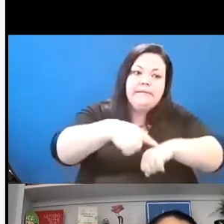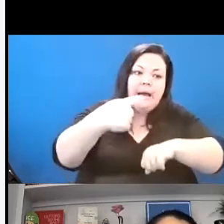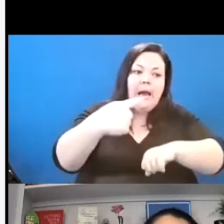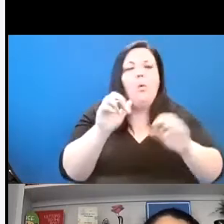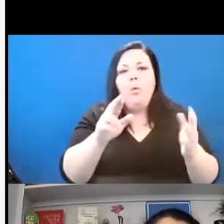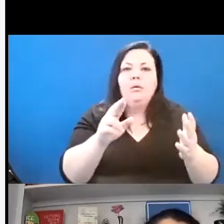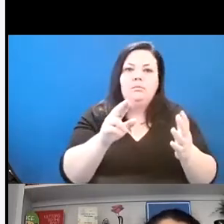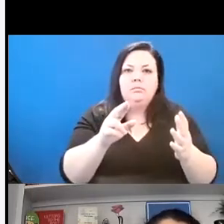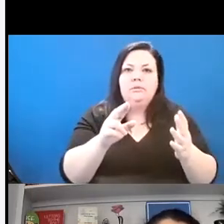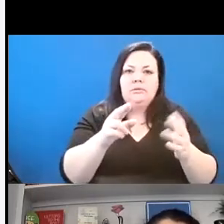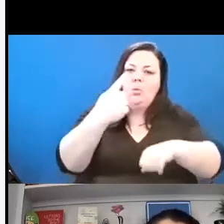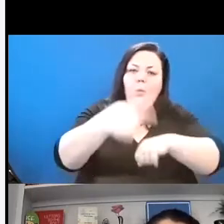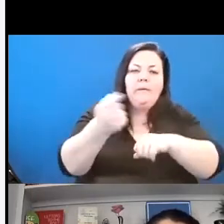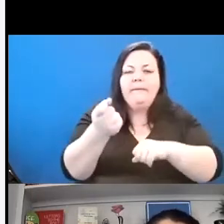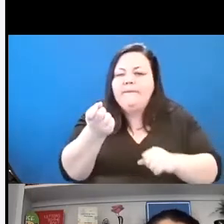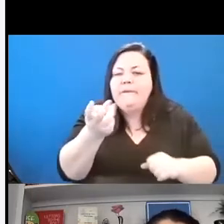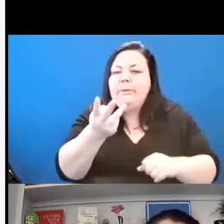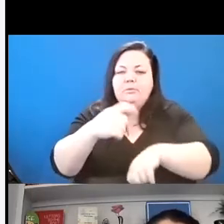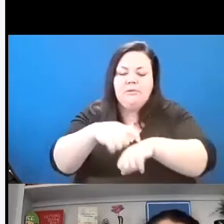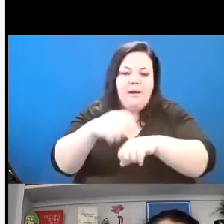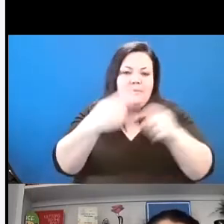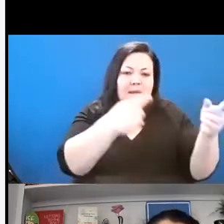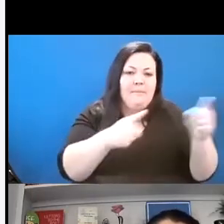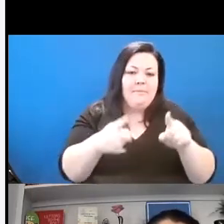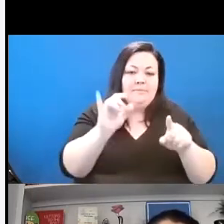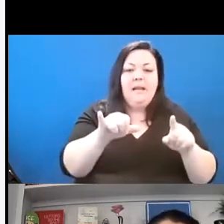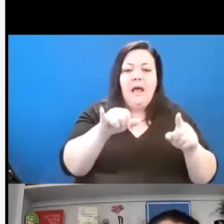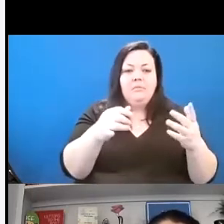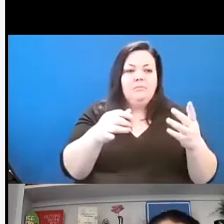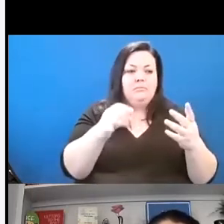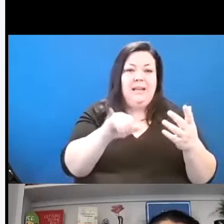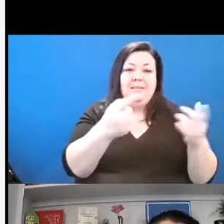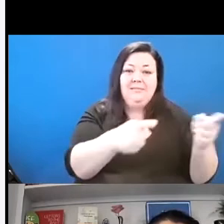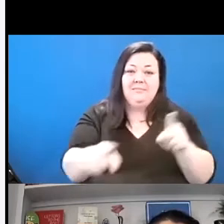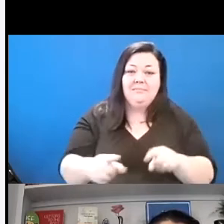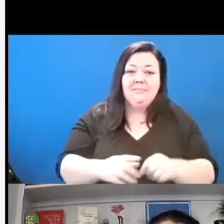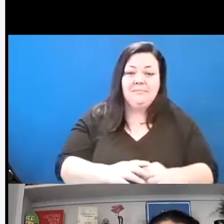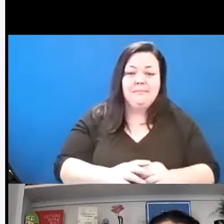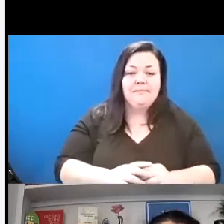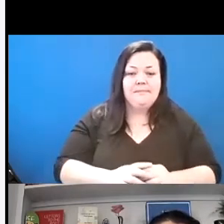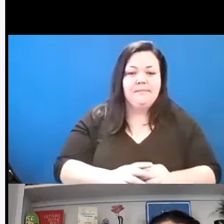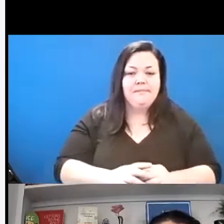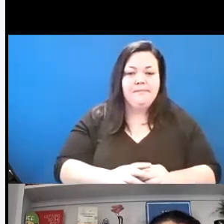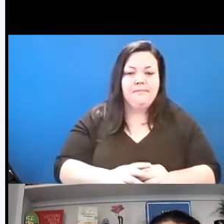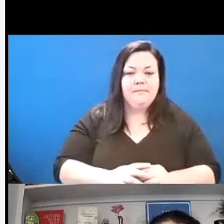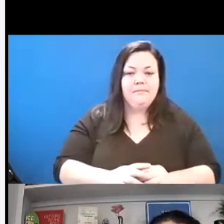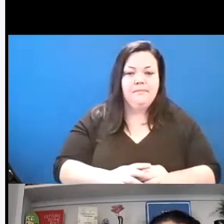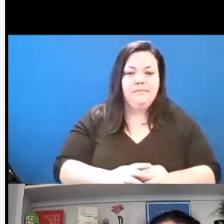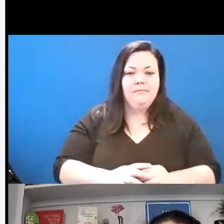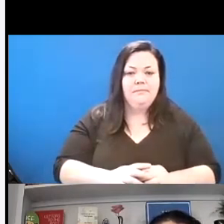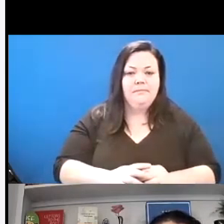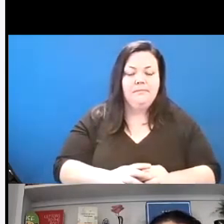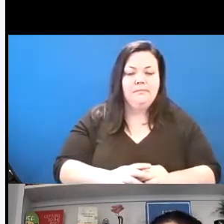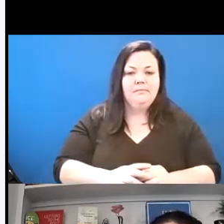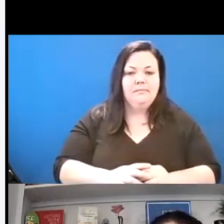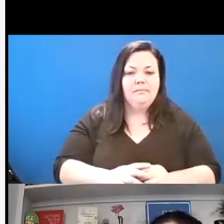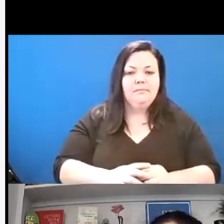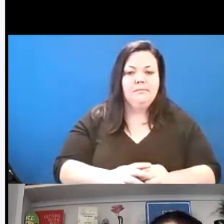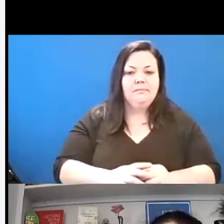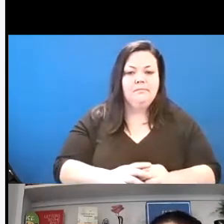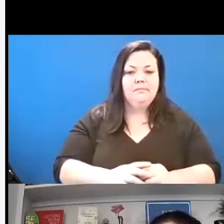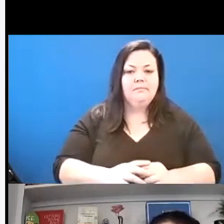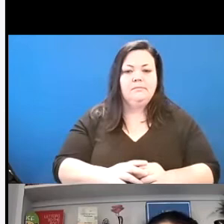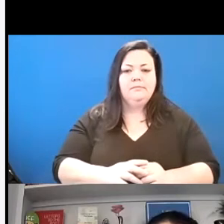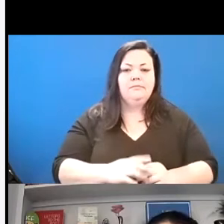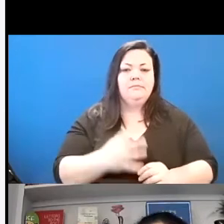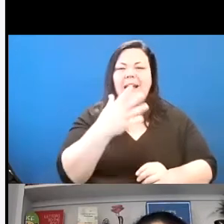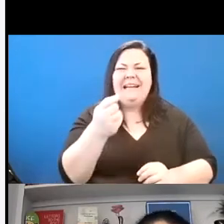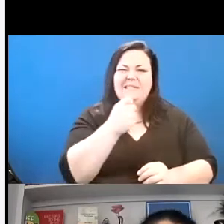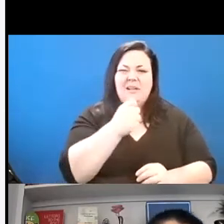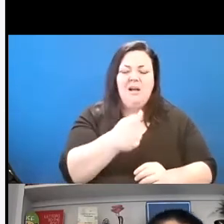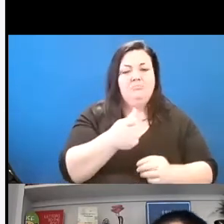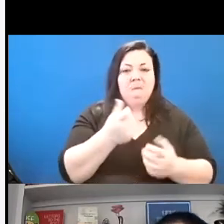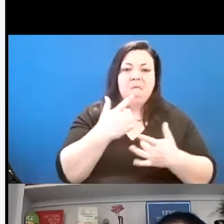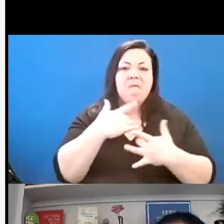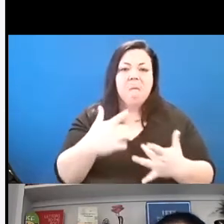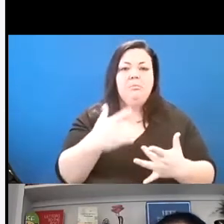of the very few times that it is happening oops um and not kind of the norm for this sort of thing